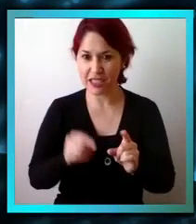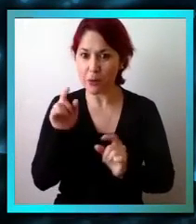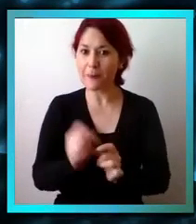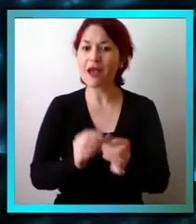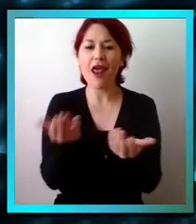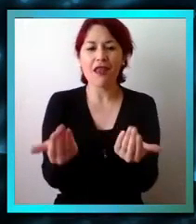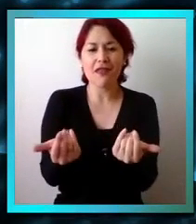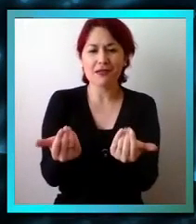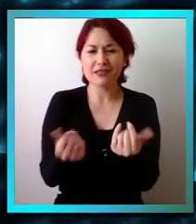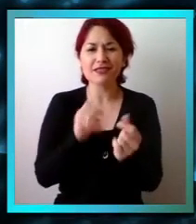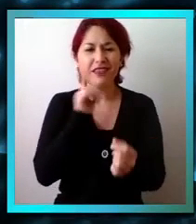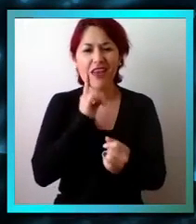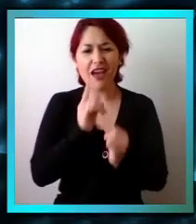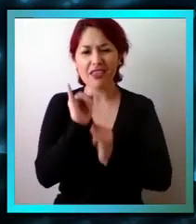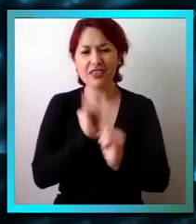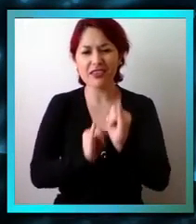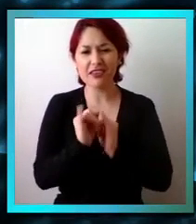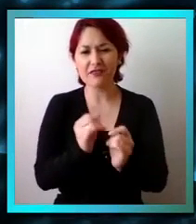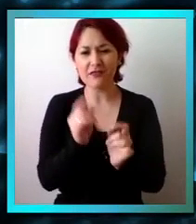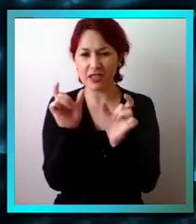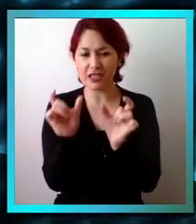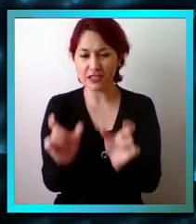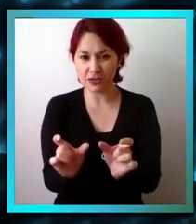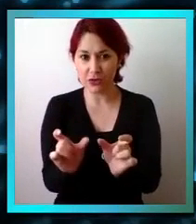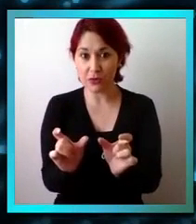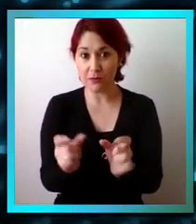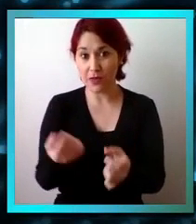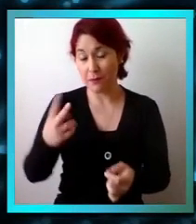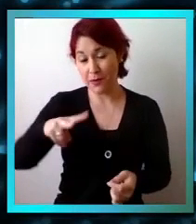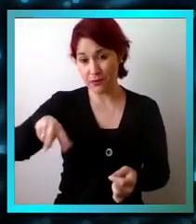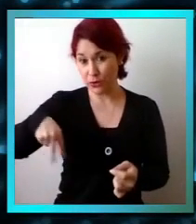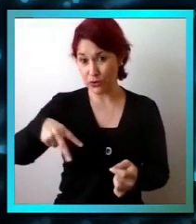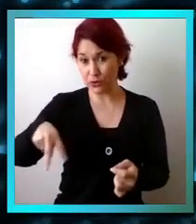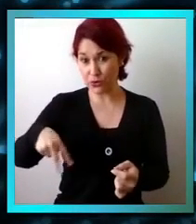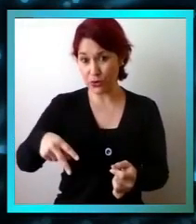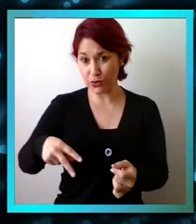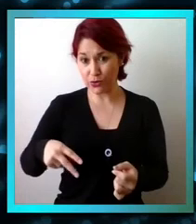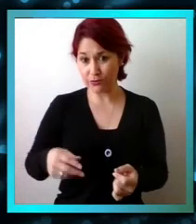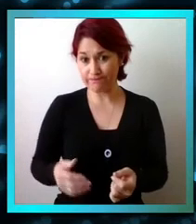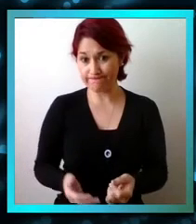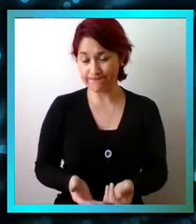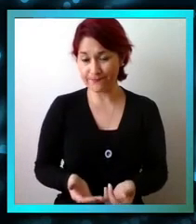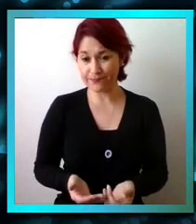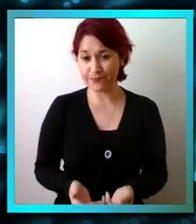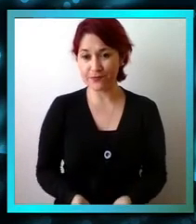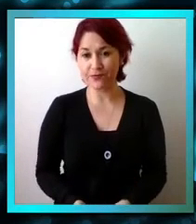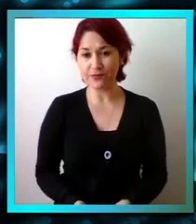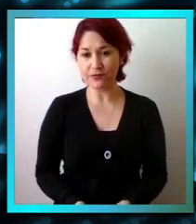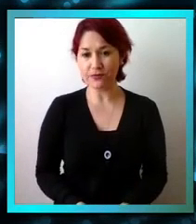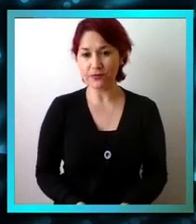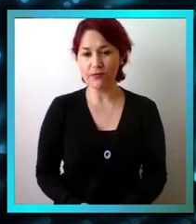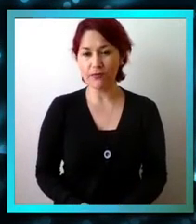uh immunity platform uh there's a special logic so actually uh their architecture of the system